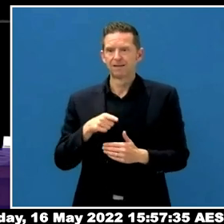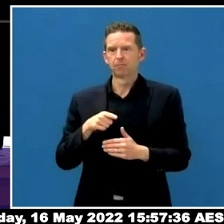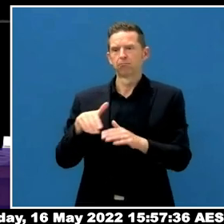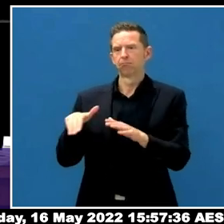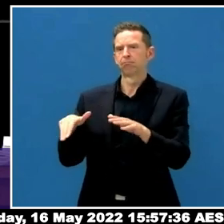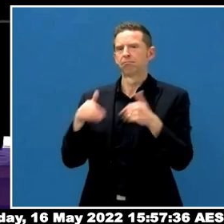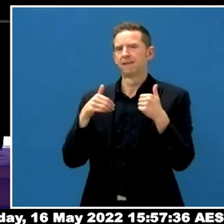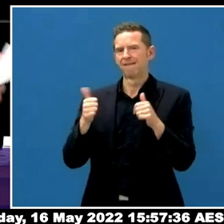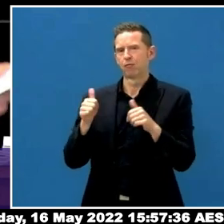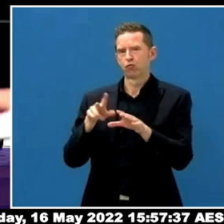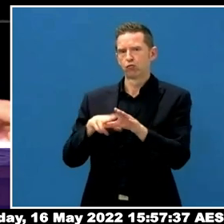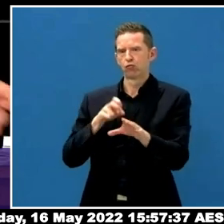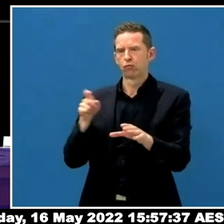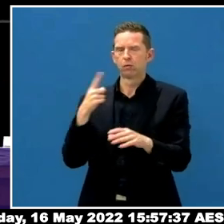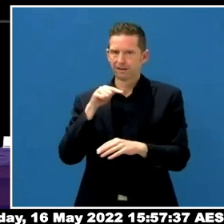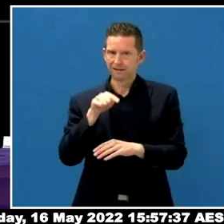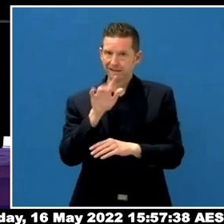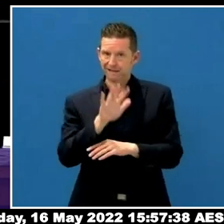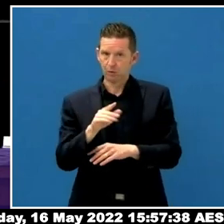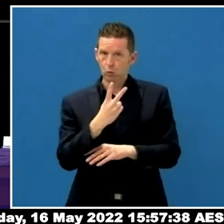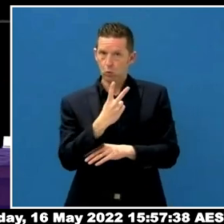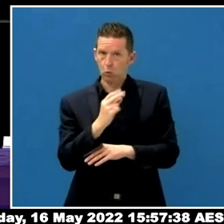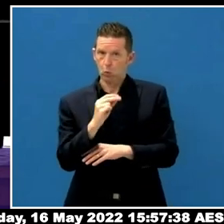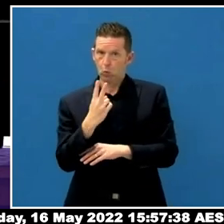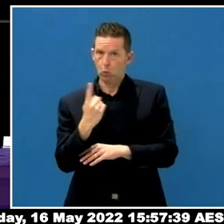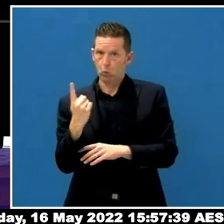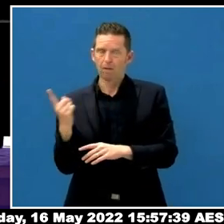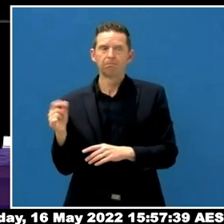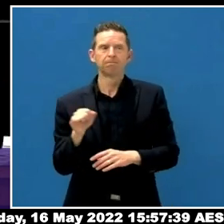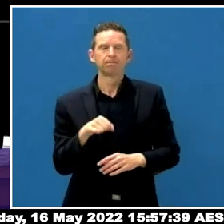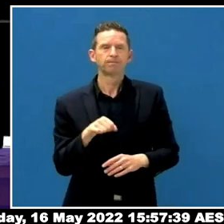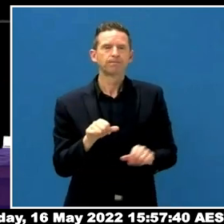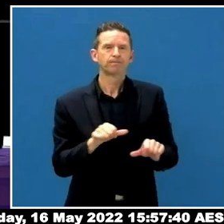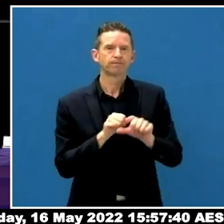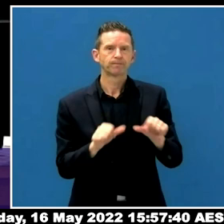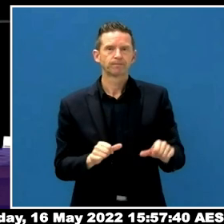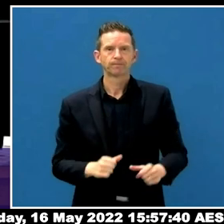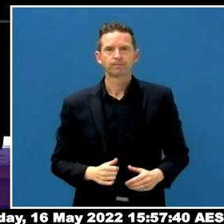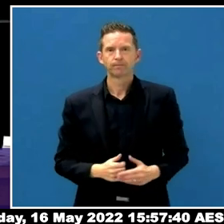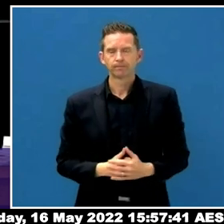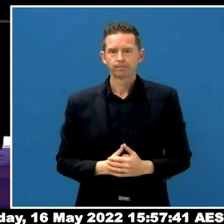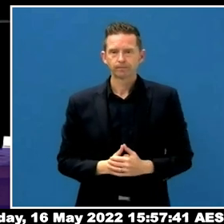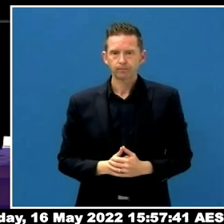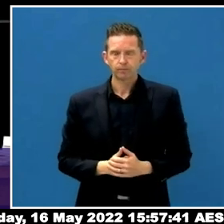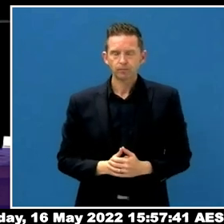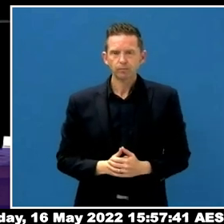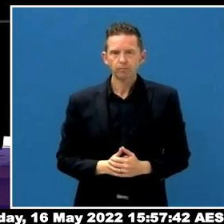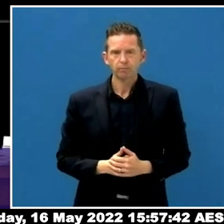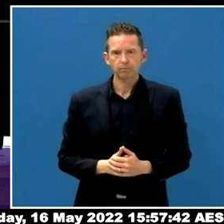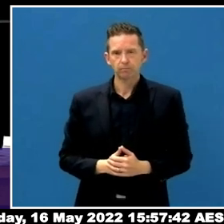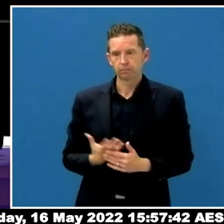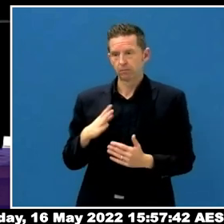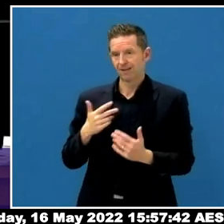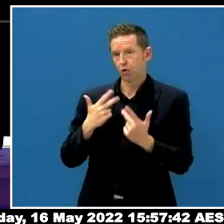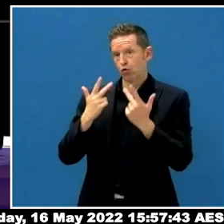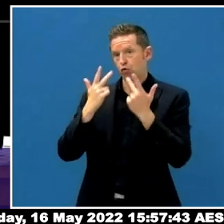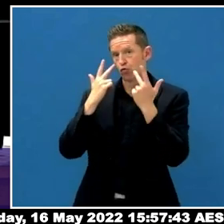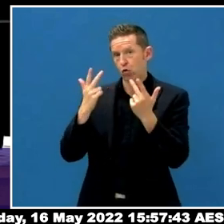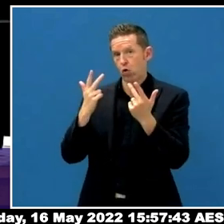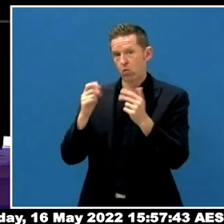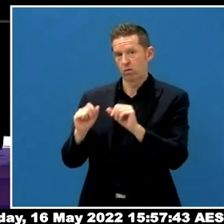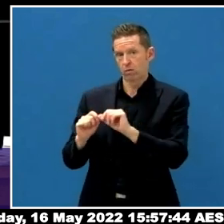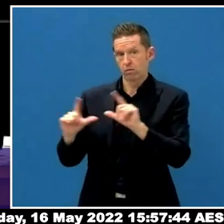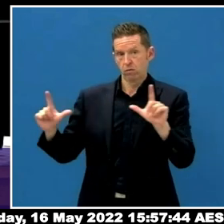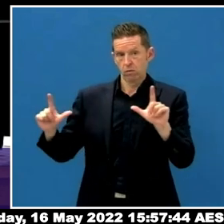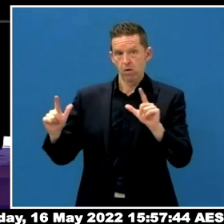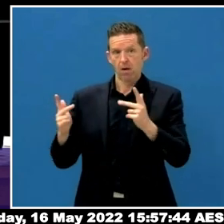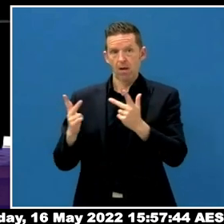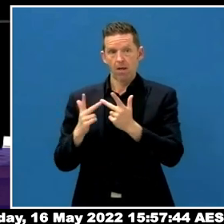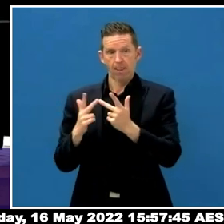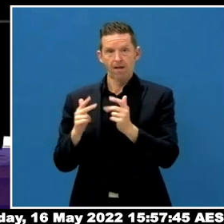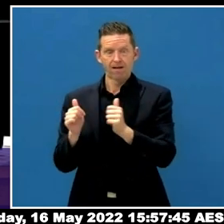Mmm. MR FOGARTY: If you could be shown another document which is behind hearing